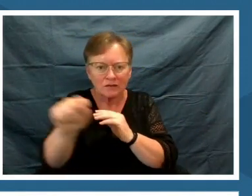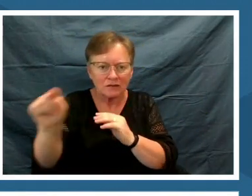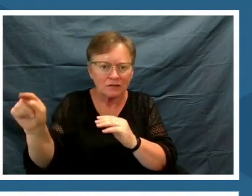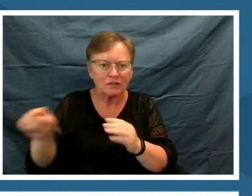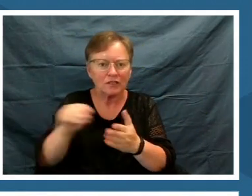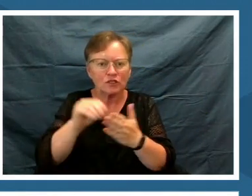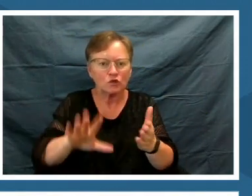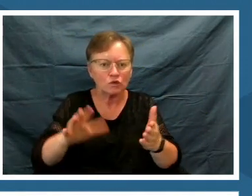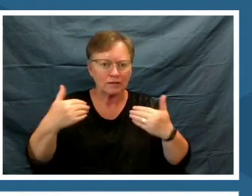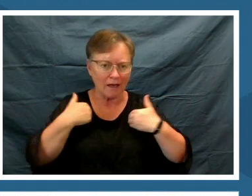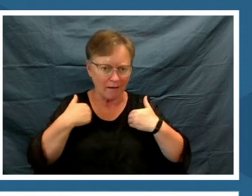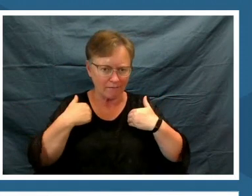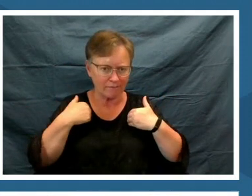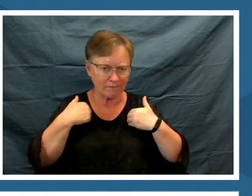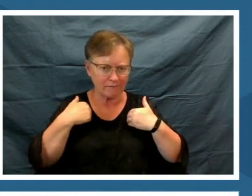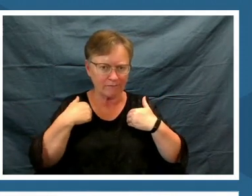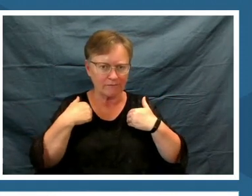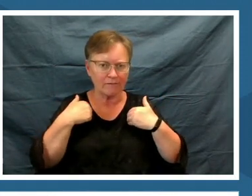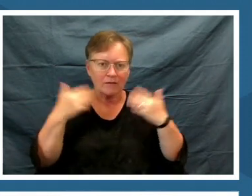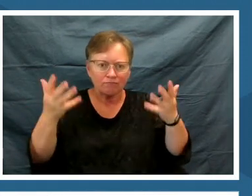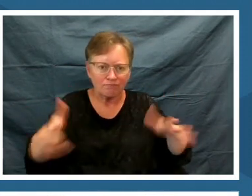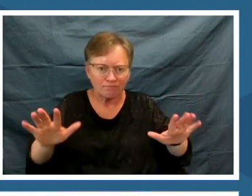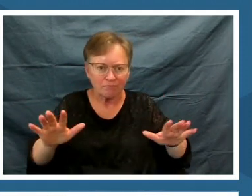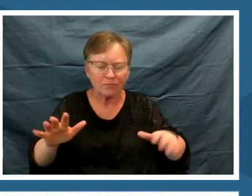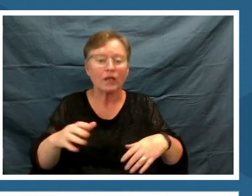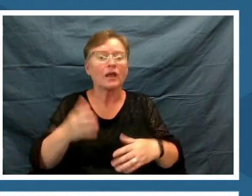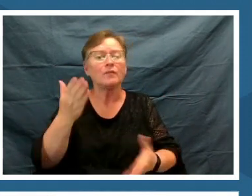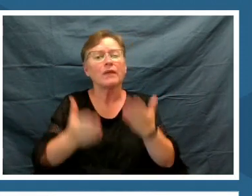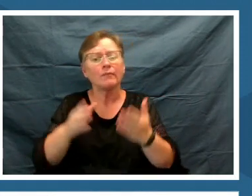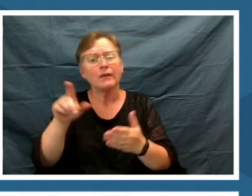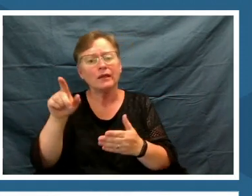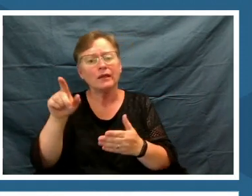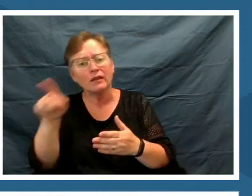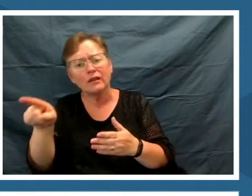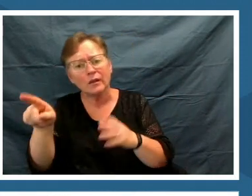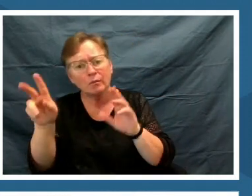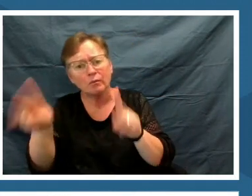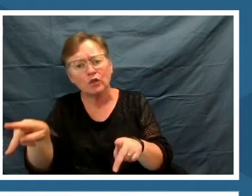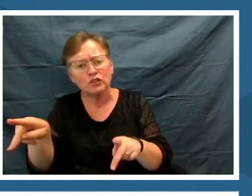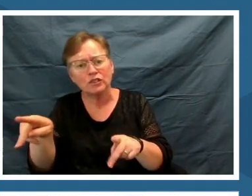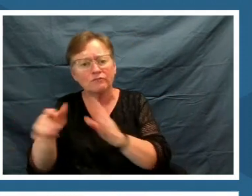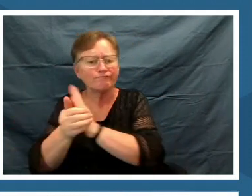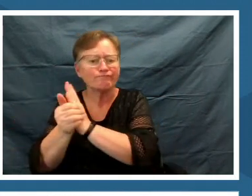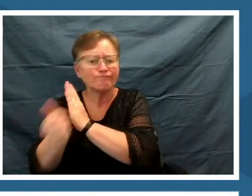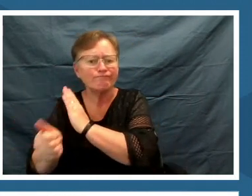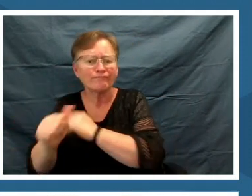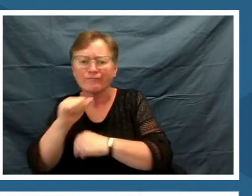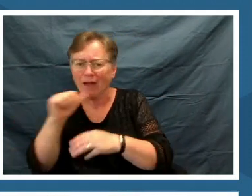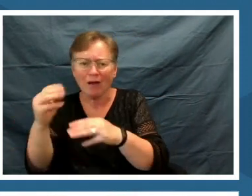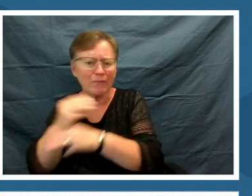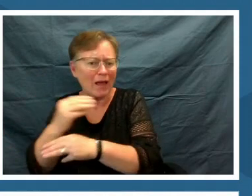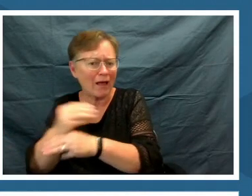it a kid who maybe is their strength may not be mathematics